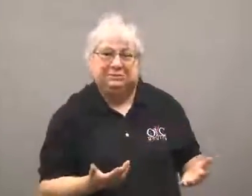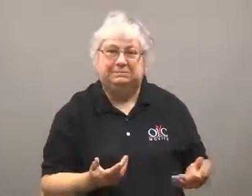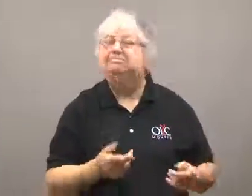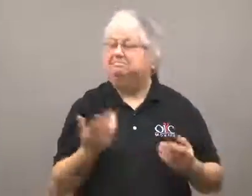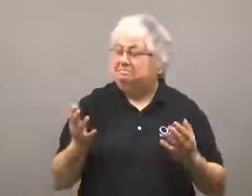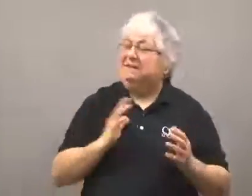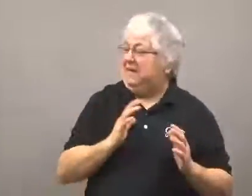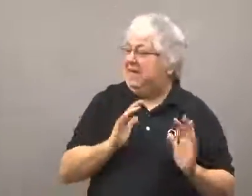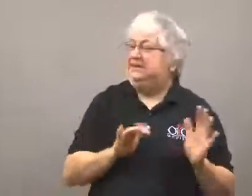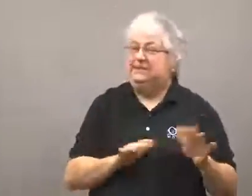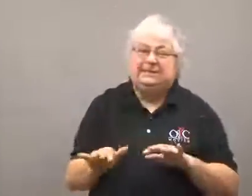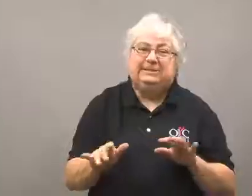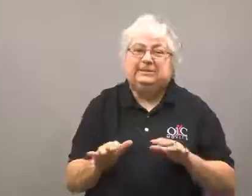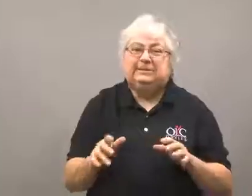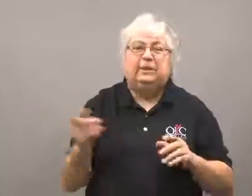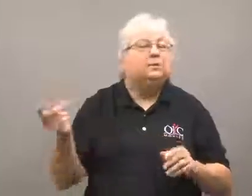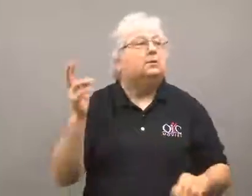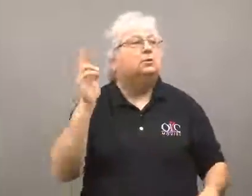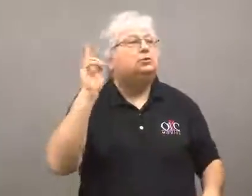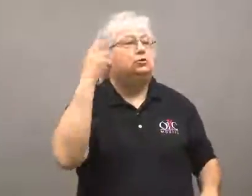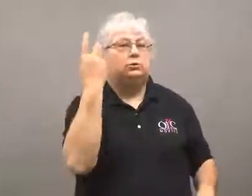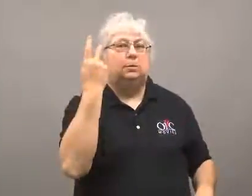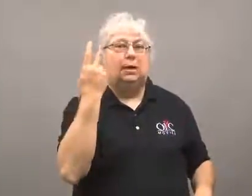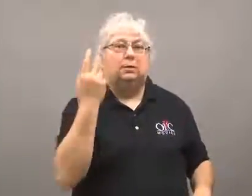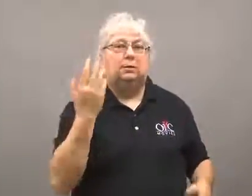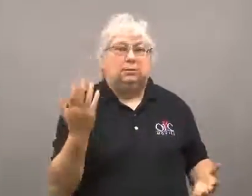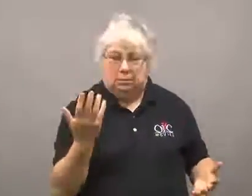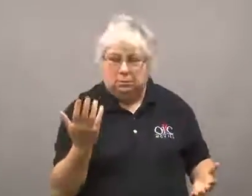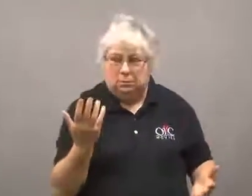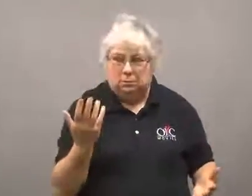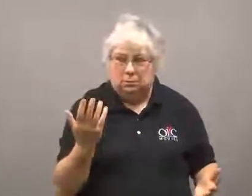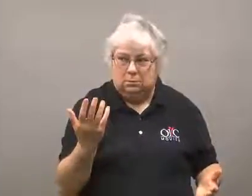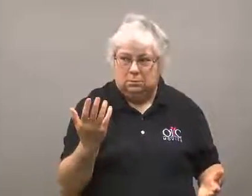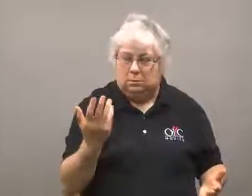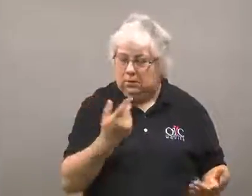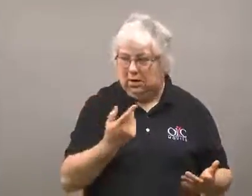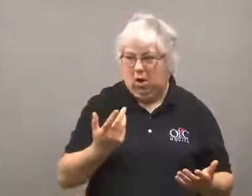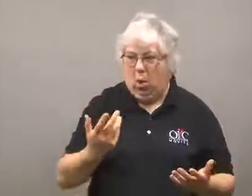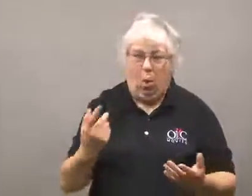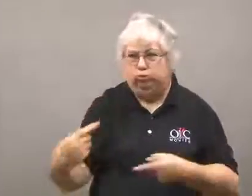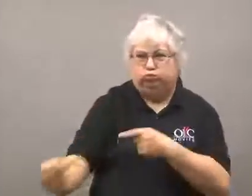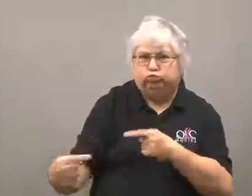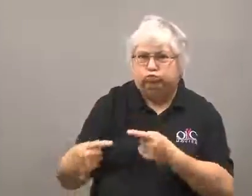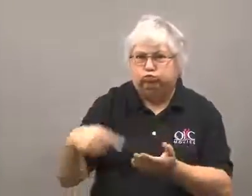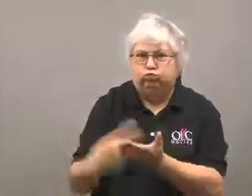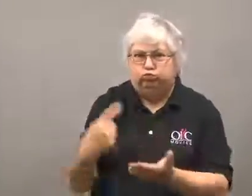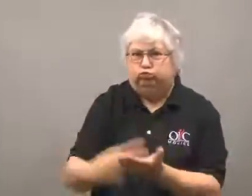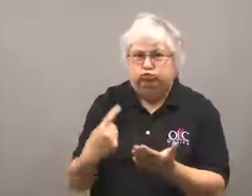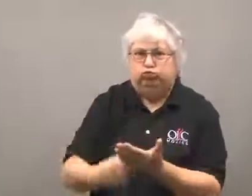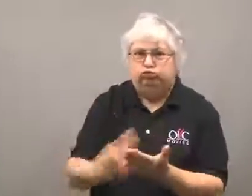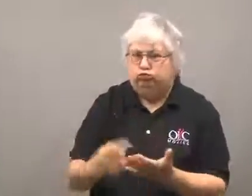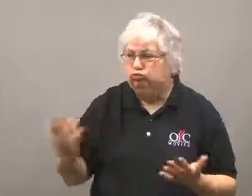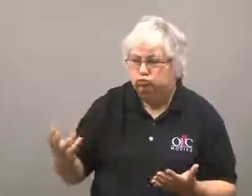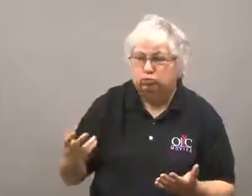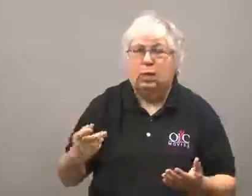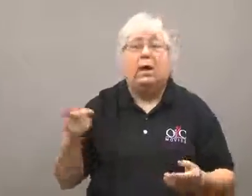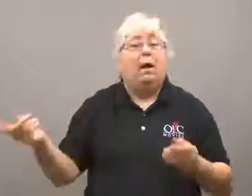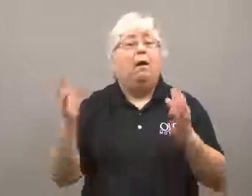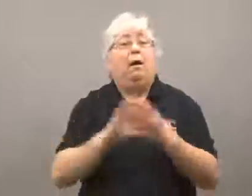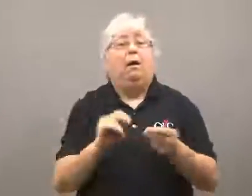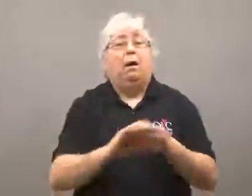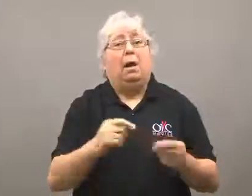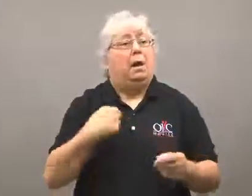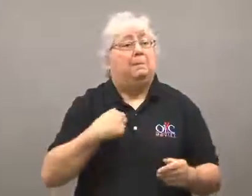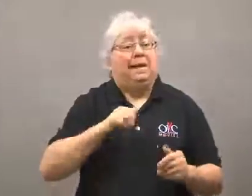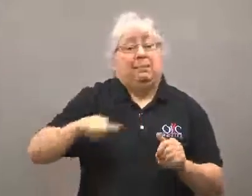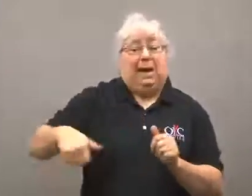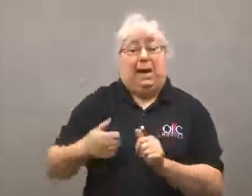Later on, she changed her mind, and they had an argument.